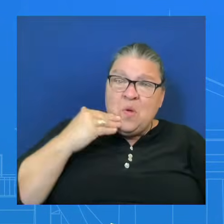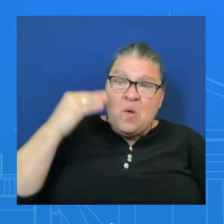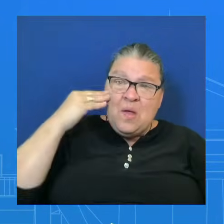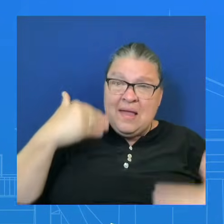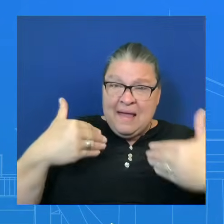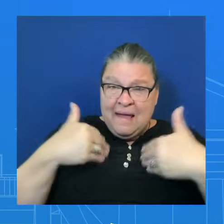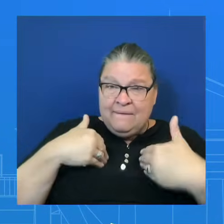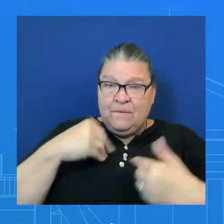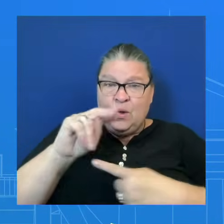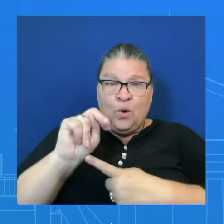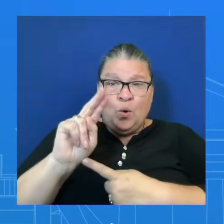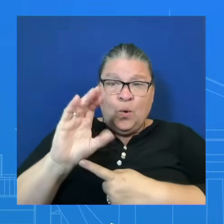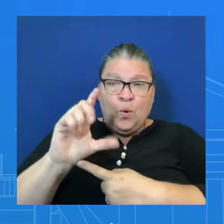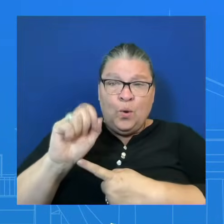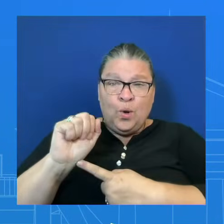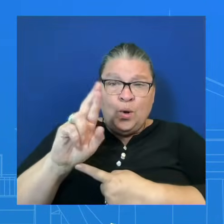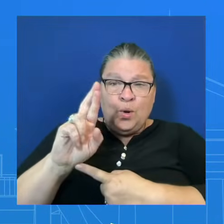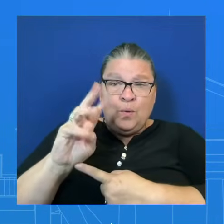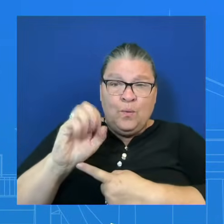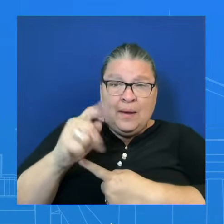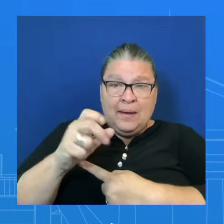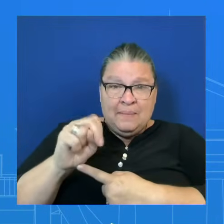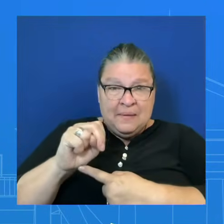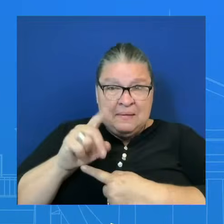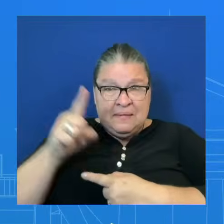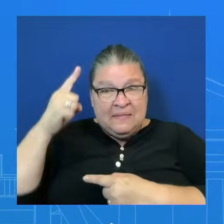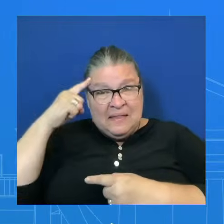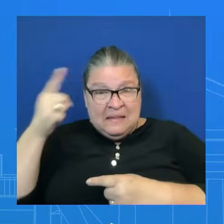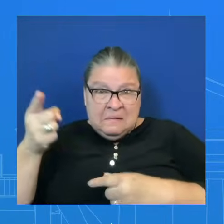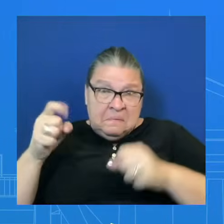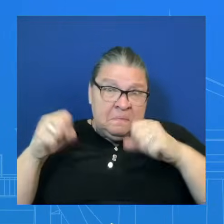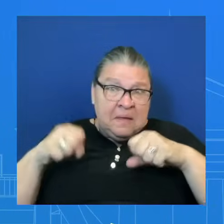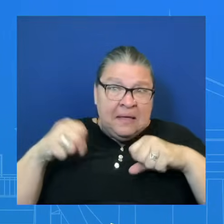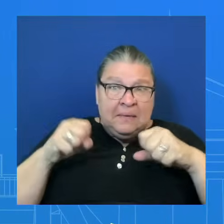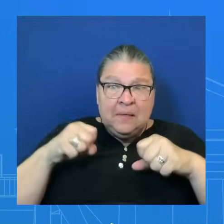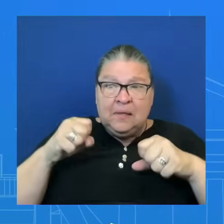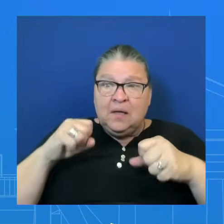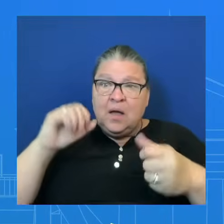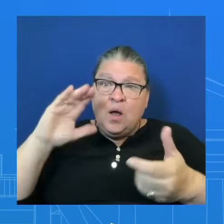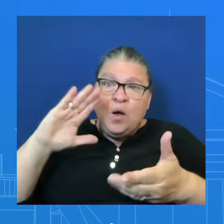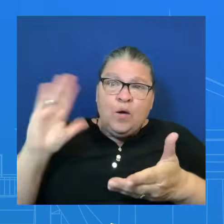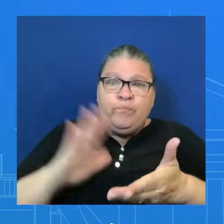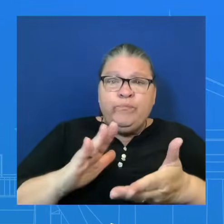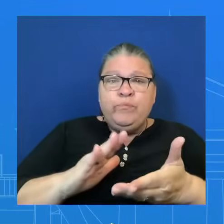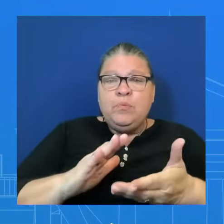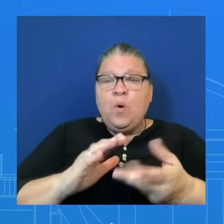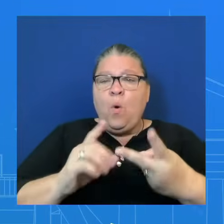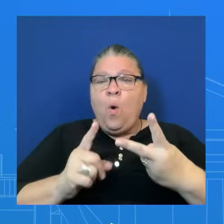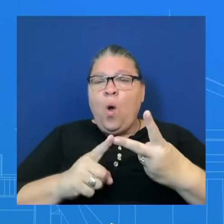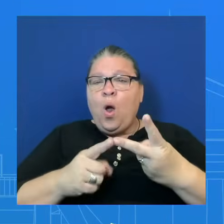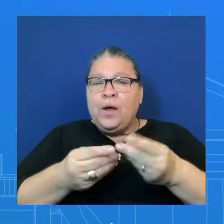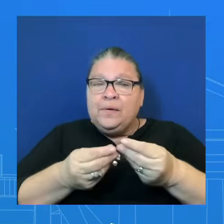Or will you continue to wait for the talks with the North Koreans? Mr. Kirby: It's not about waiting, Janne.